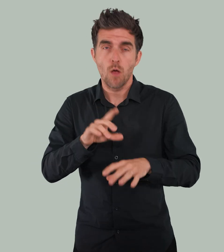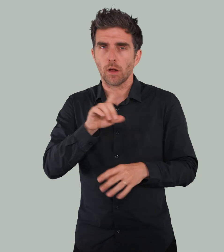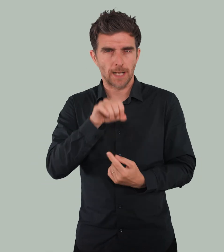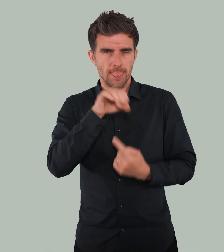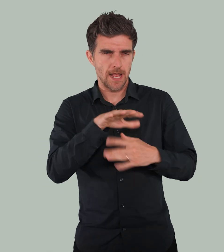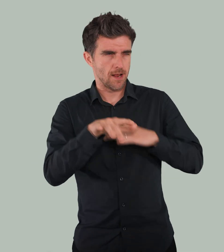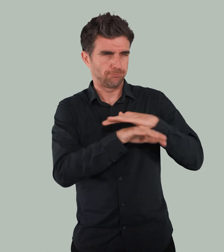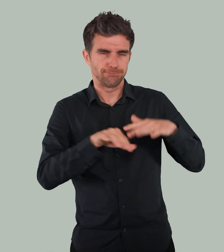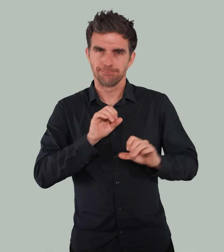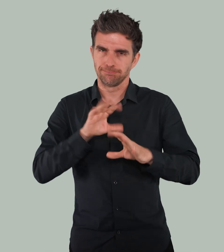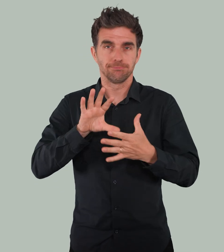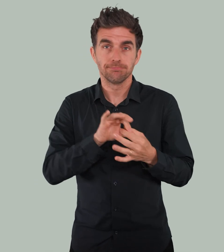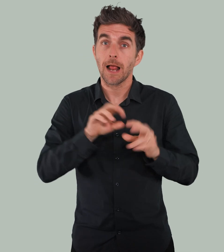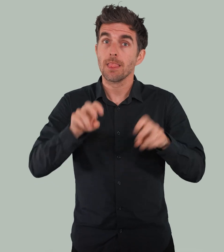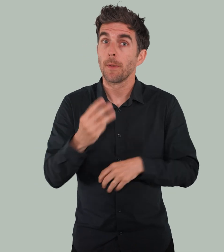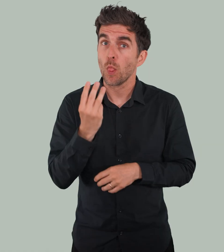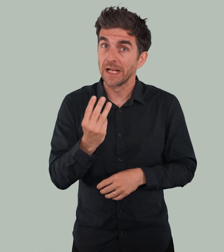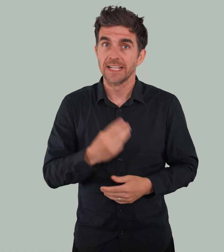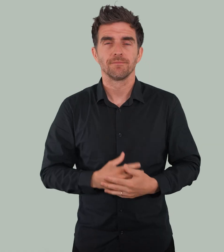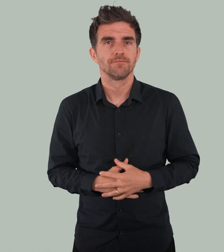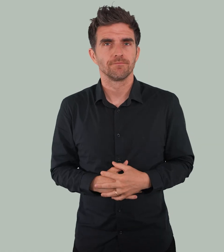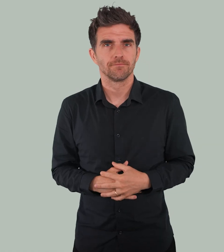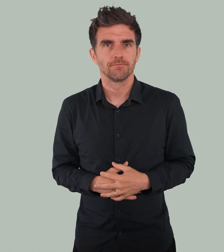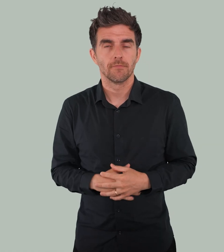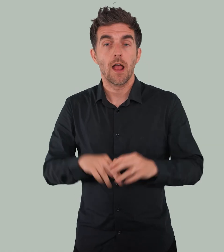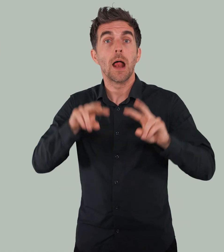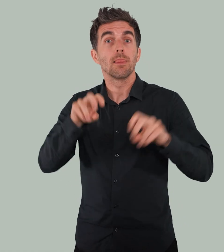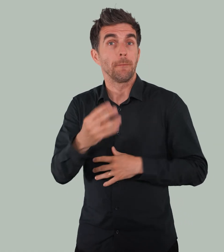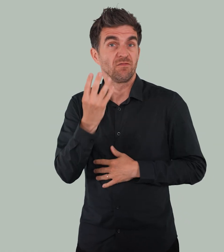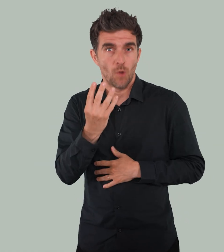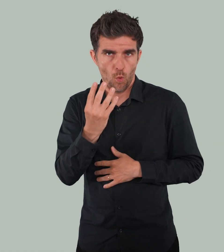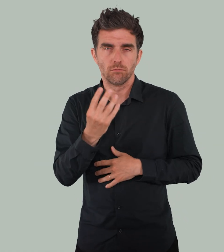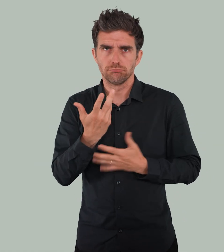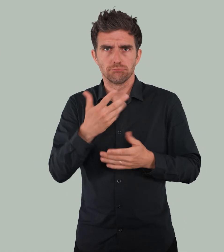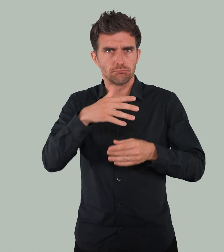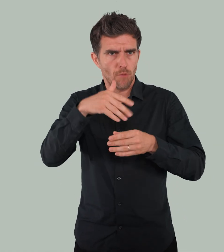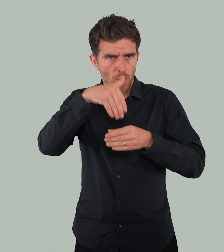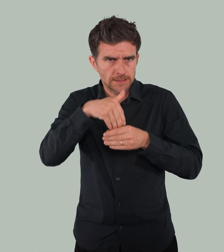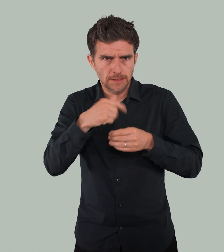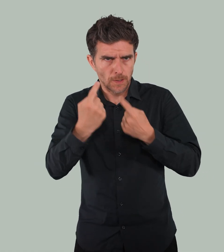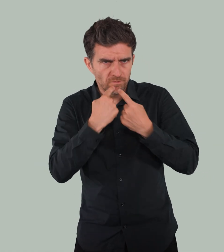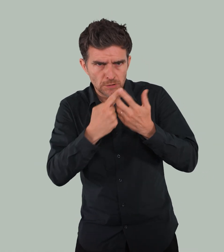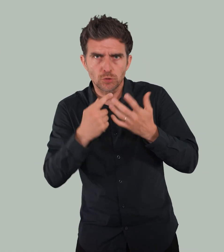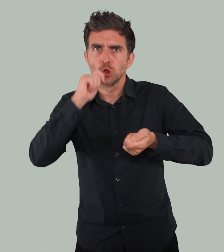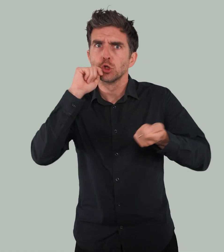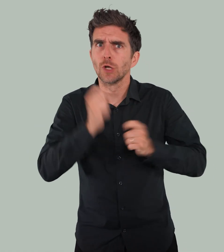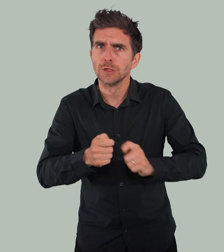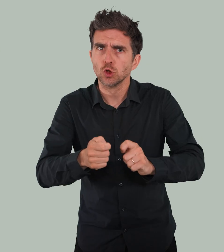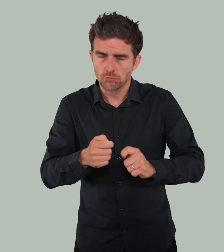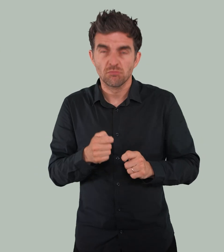Key messages on Theme 3 Theme 4: Changing Context